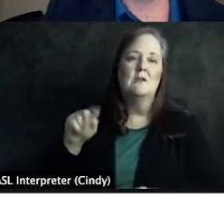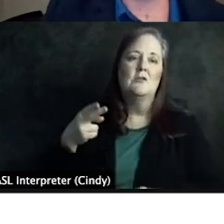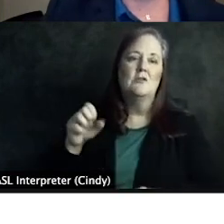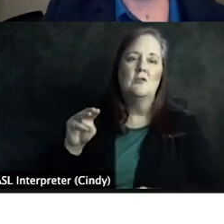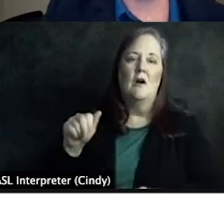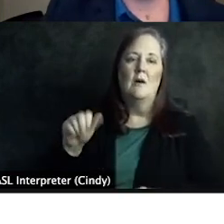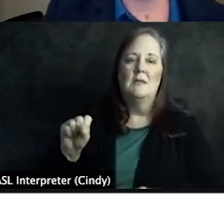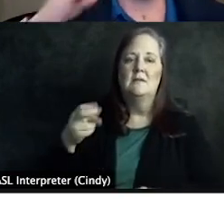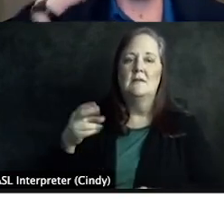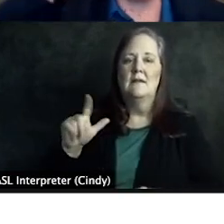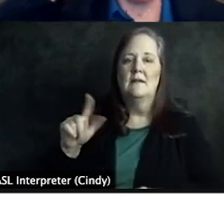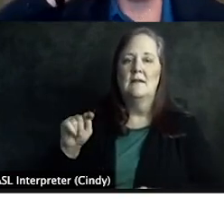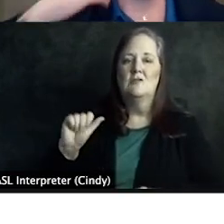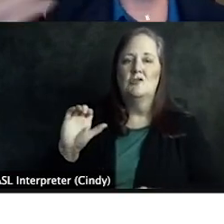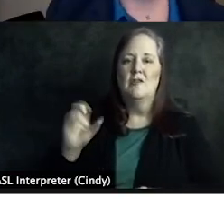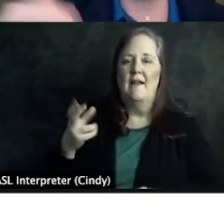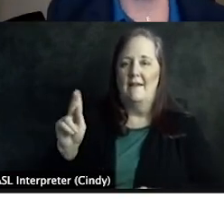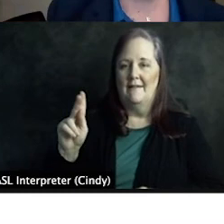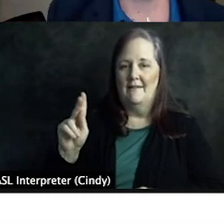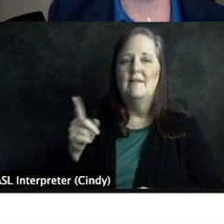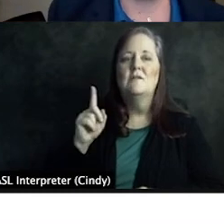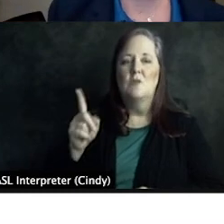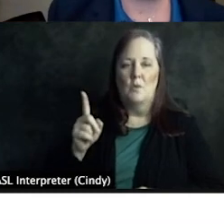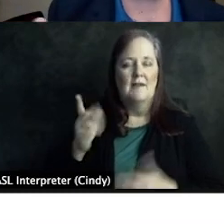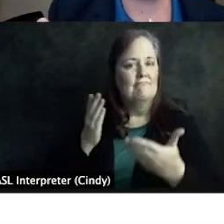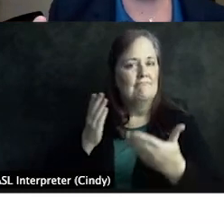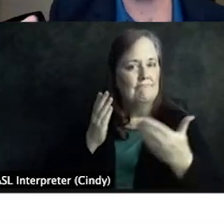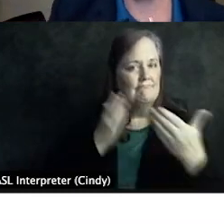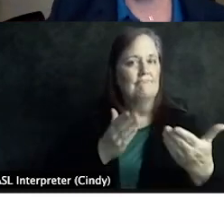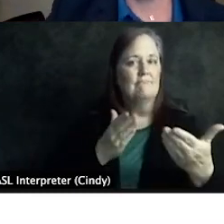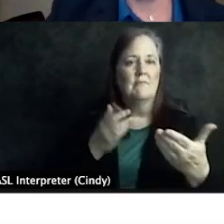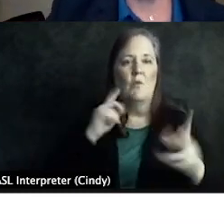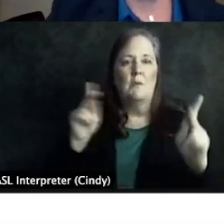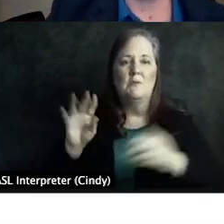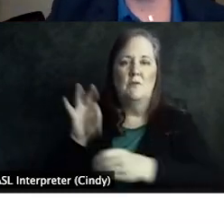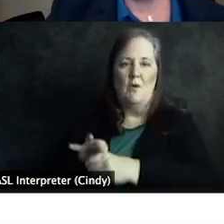And so we have about $12 million in favor and about $10 million against on this one.